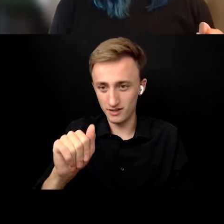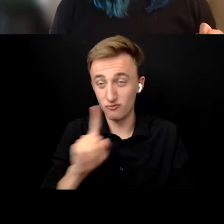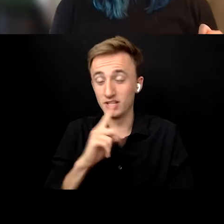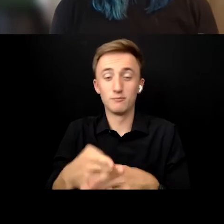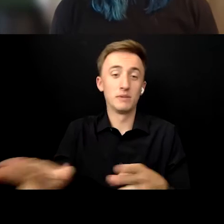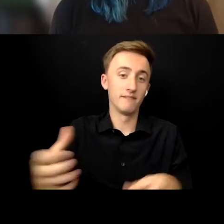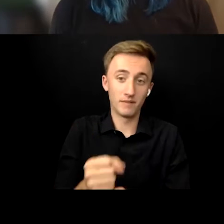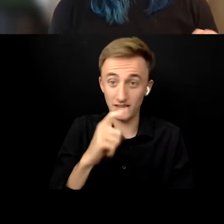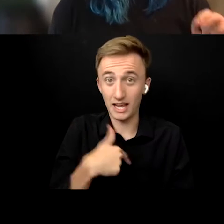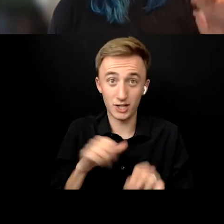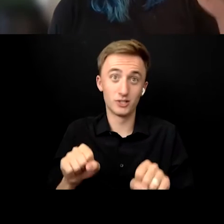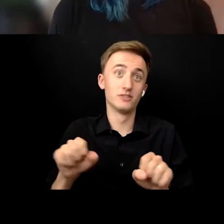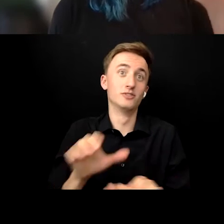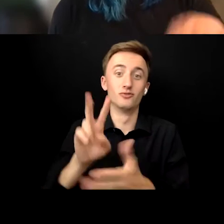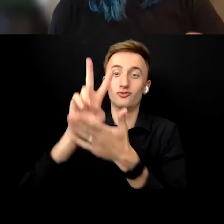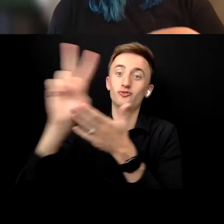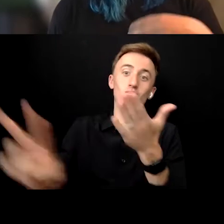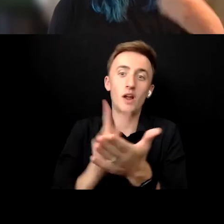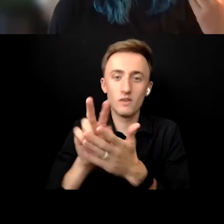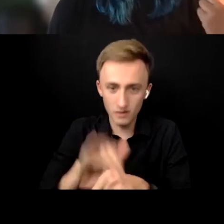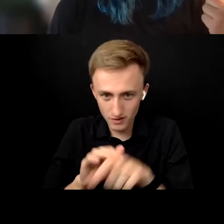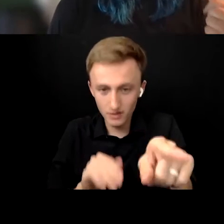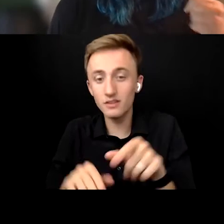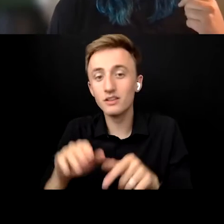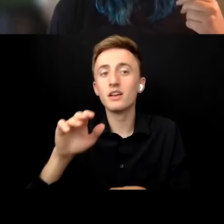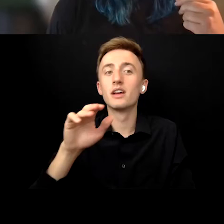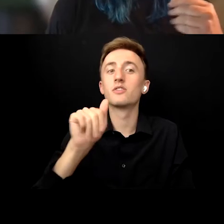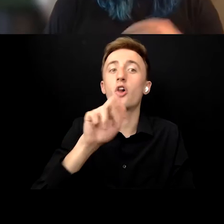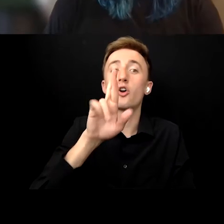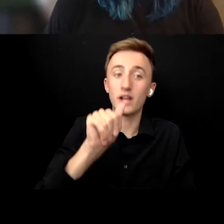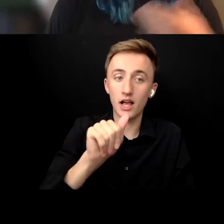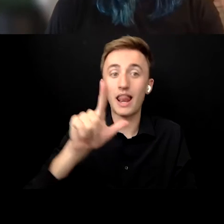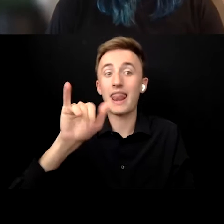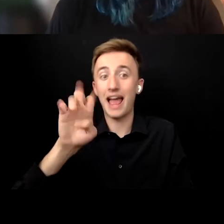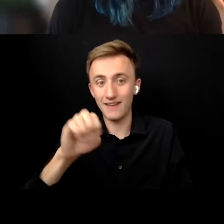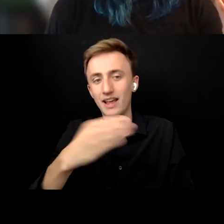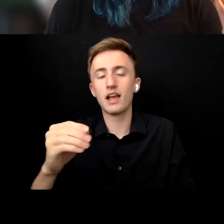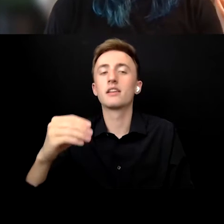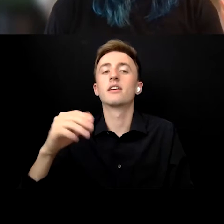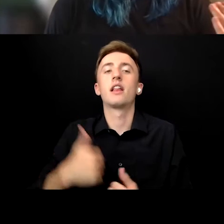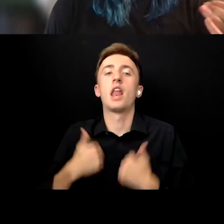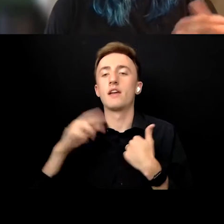do two hours on this also is aria-live and live roles. The only thing I will mention about this